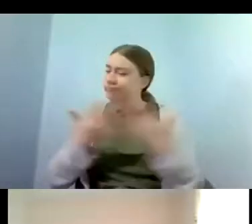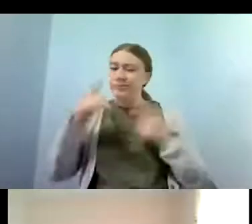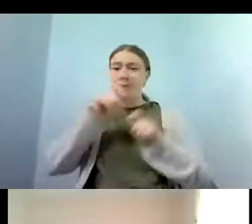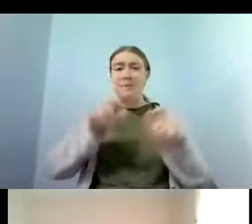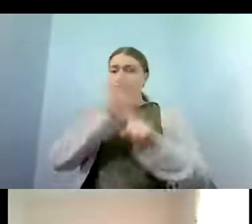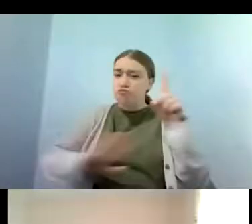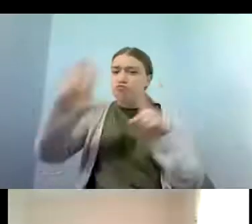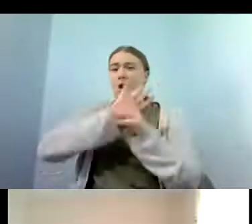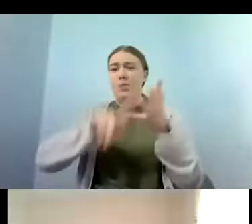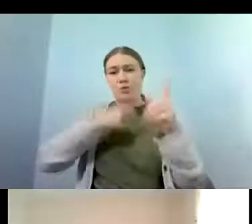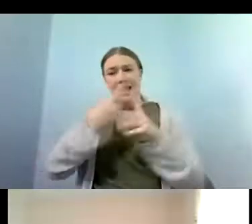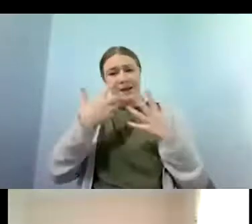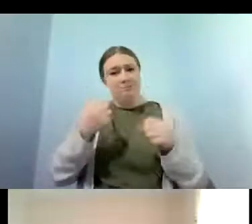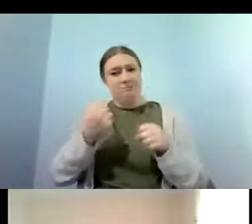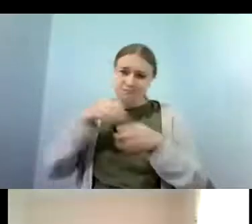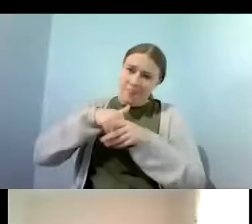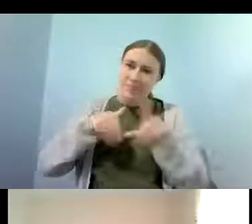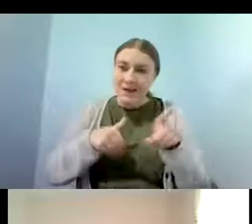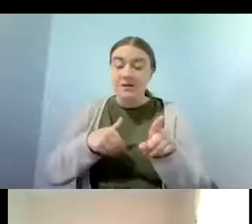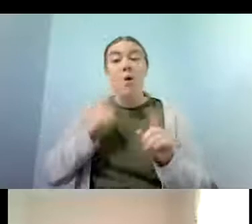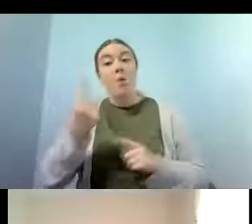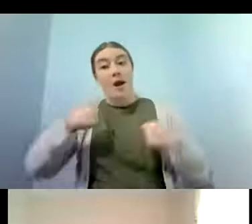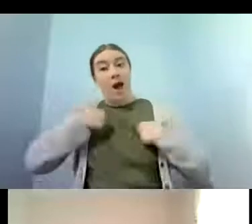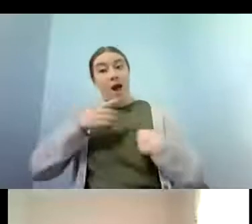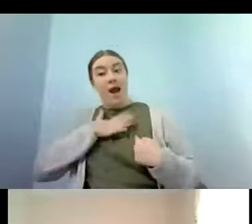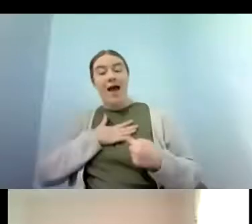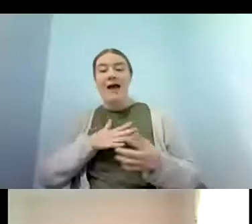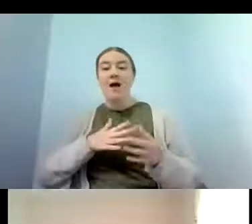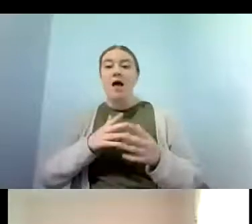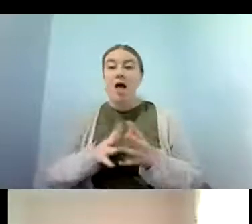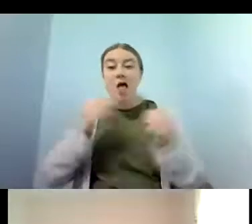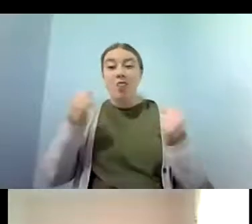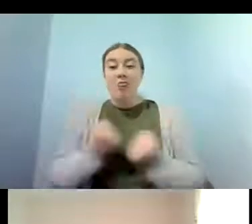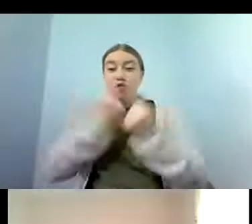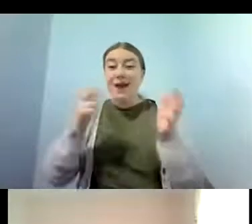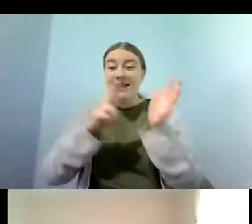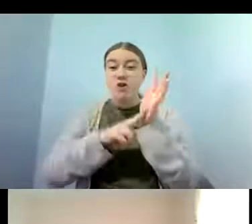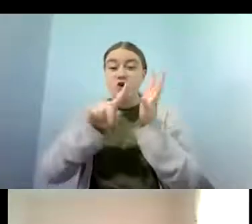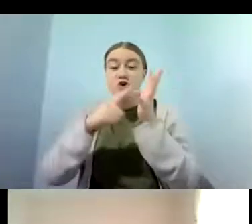another one that i particularly like is the great nurdle hunt and this is a partnership project that